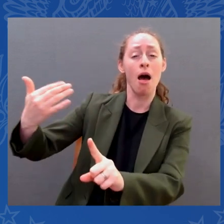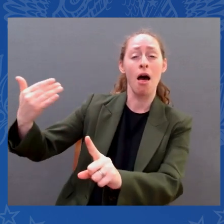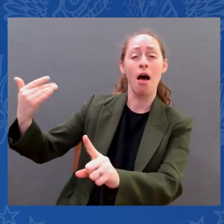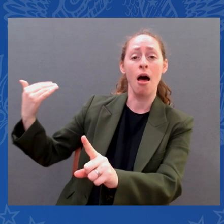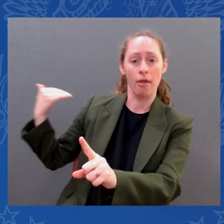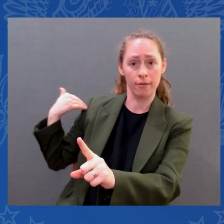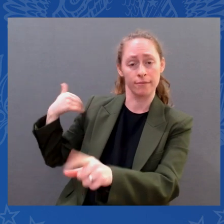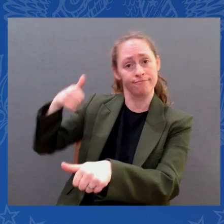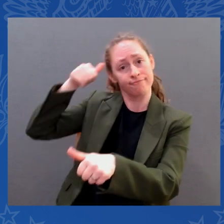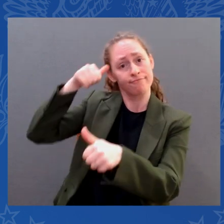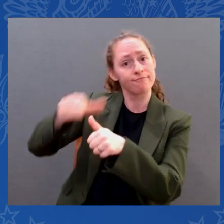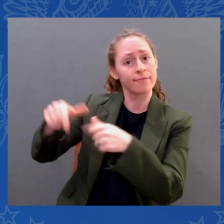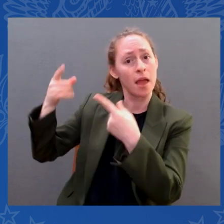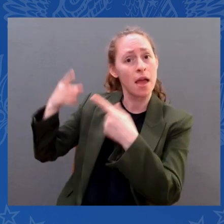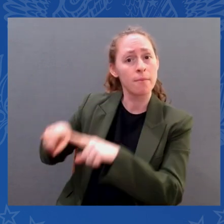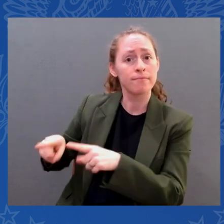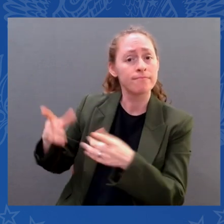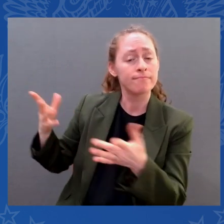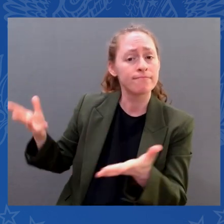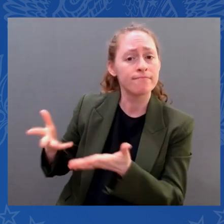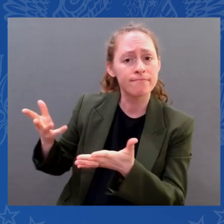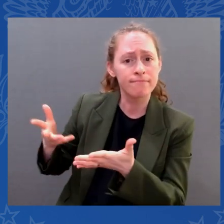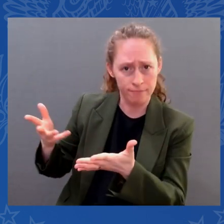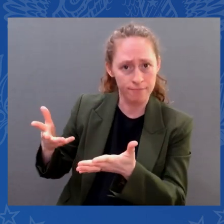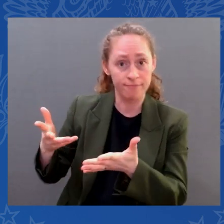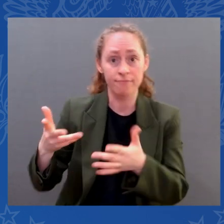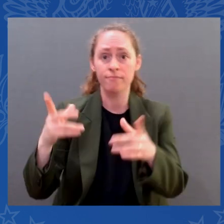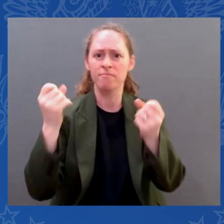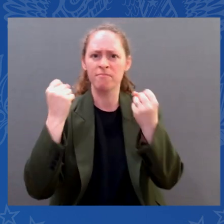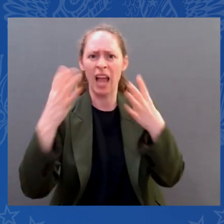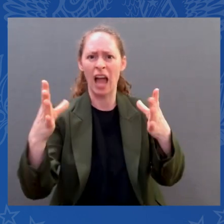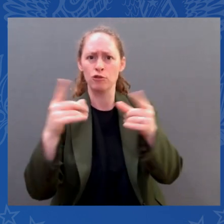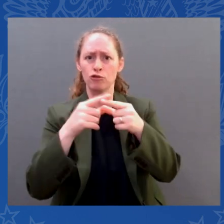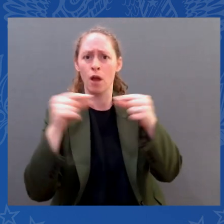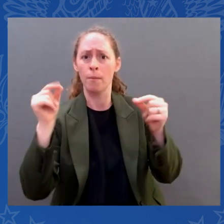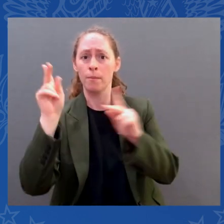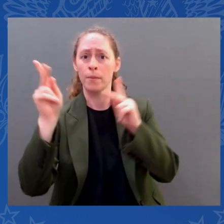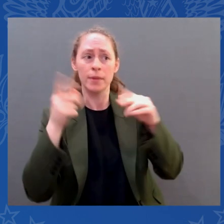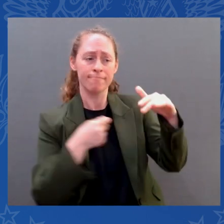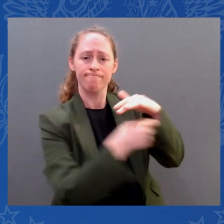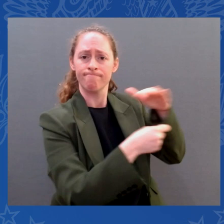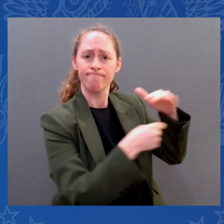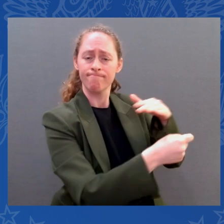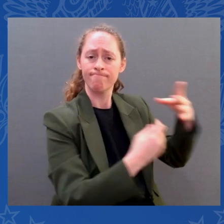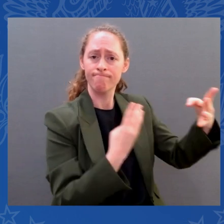it included a dear friend who, as a child -- the late Norm Mineta -- who went on to serve --